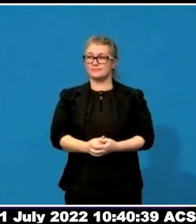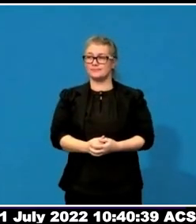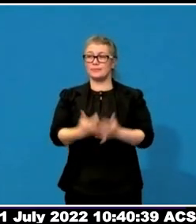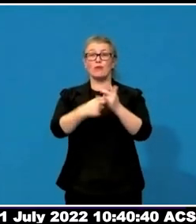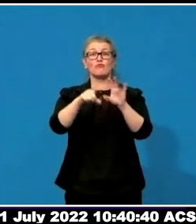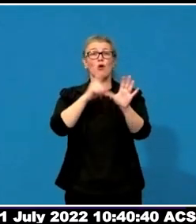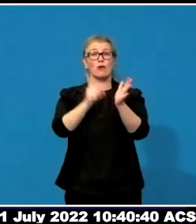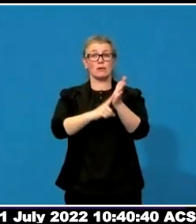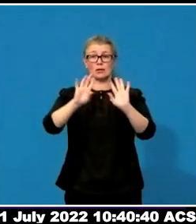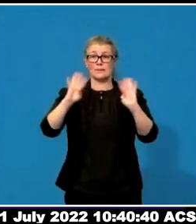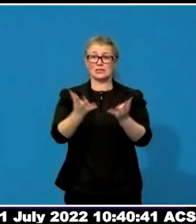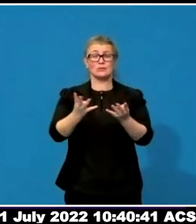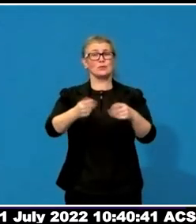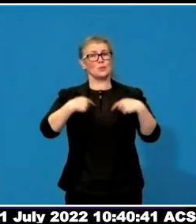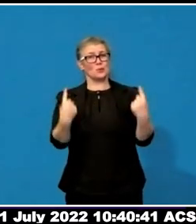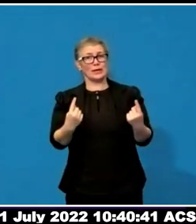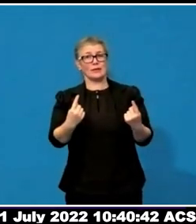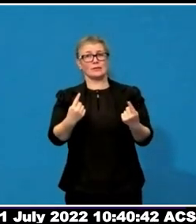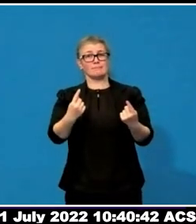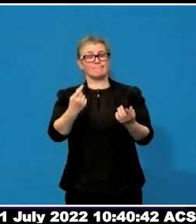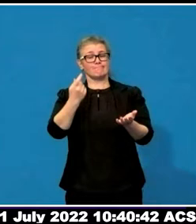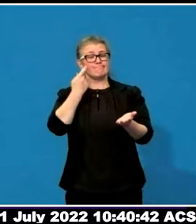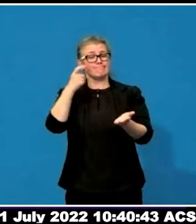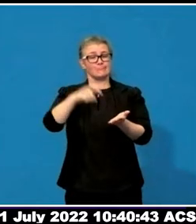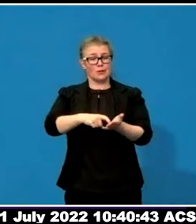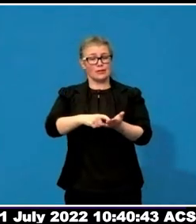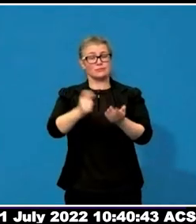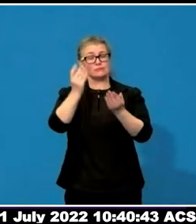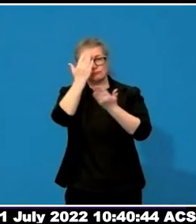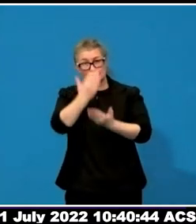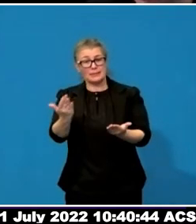our respects to the traditional custodians of the land which we are meeting today.